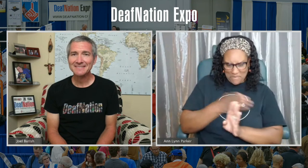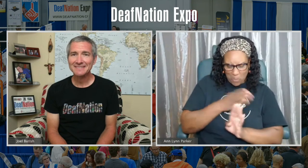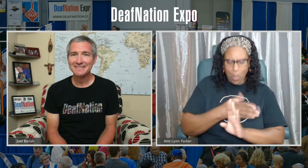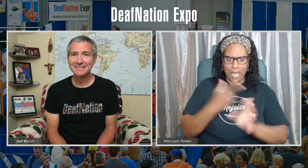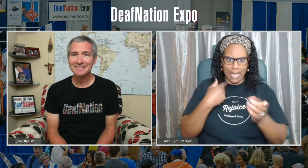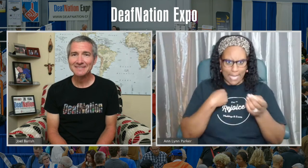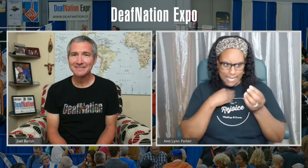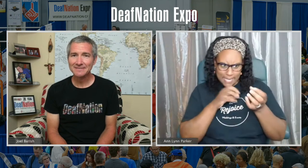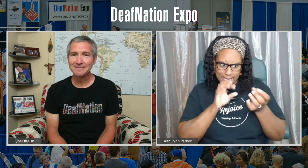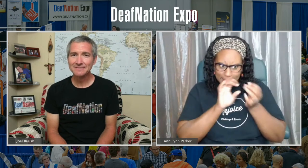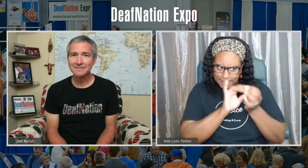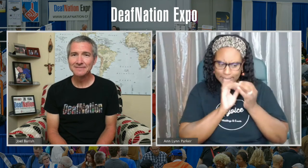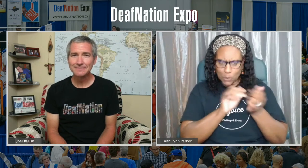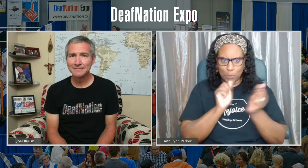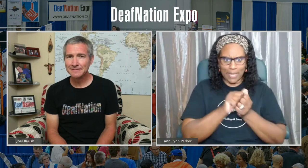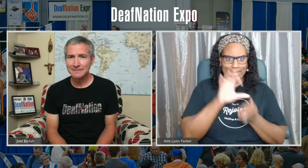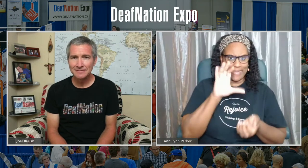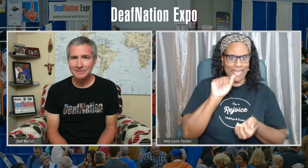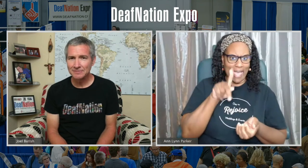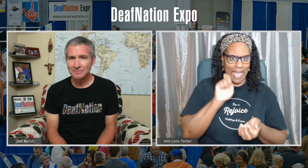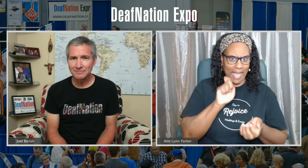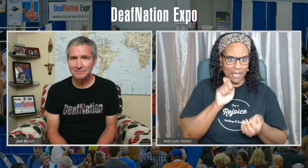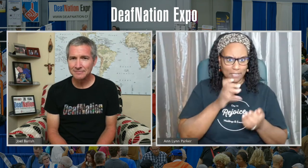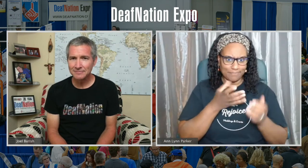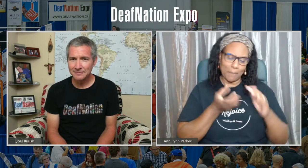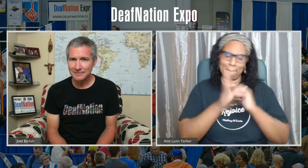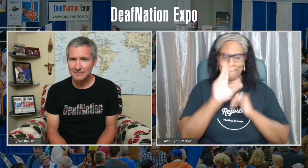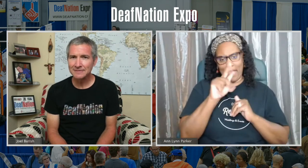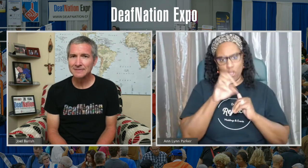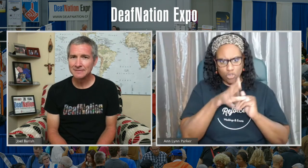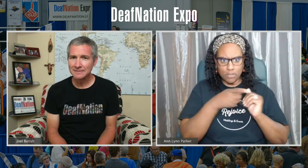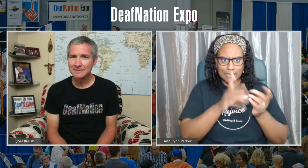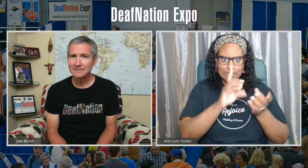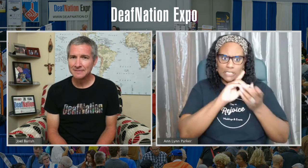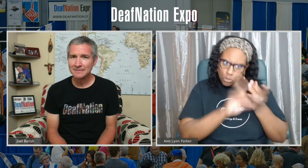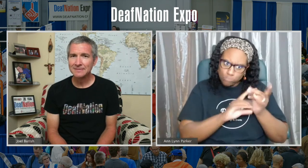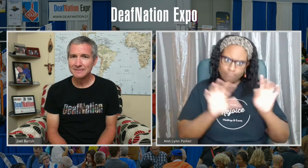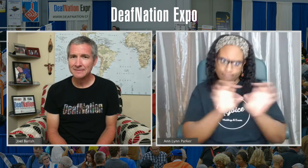Before that, I discussed the design with the baker